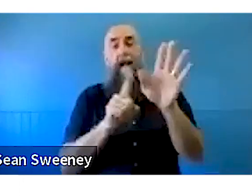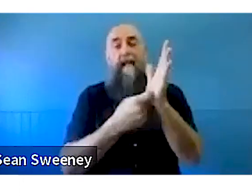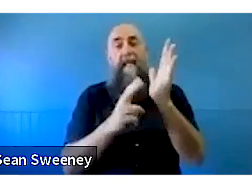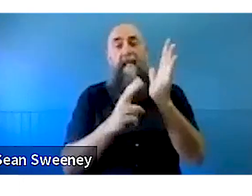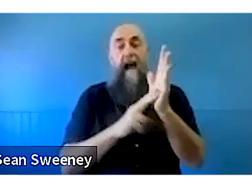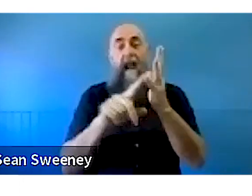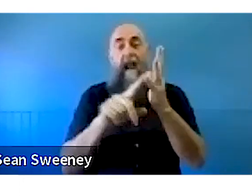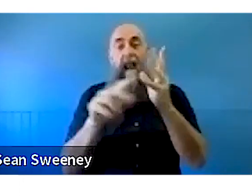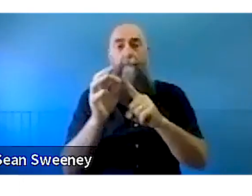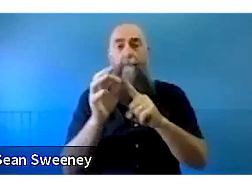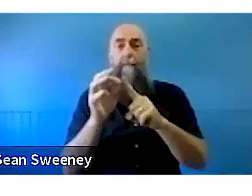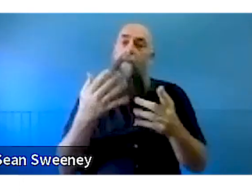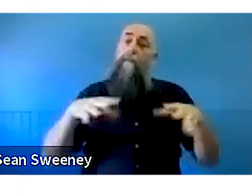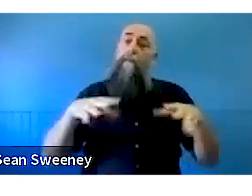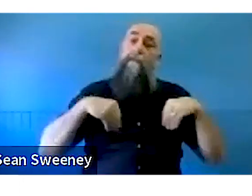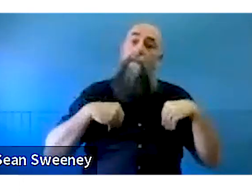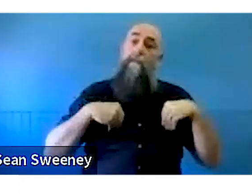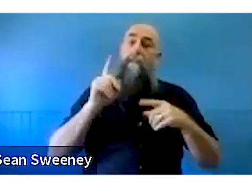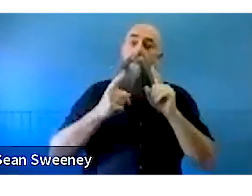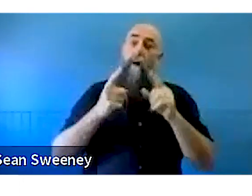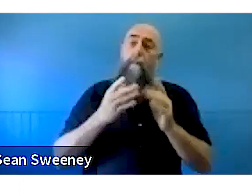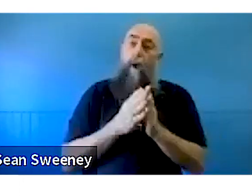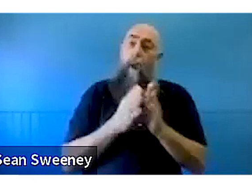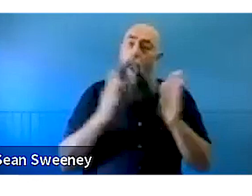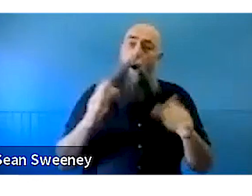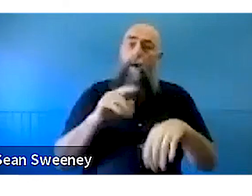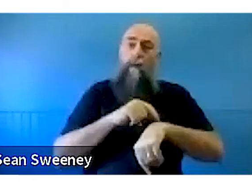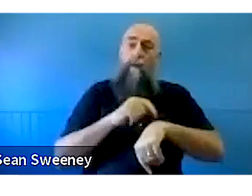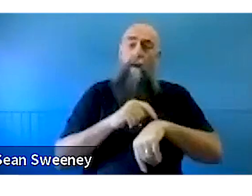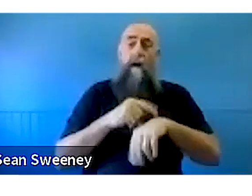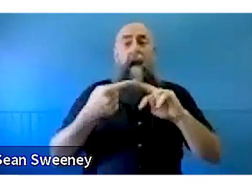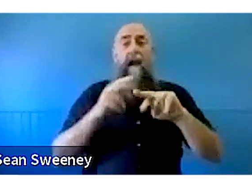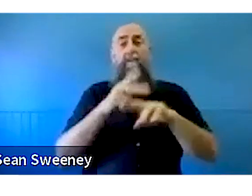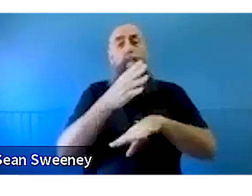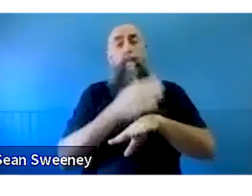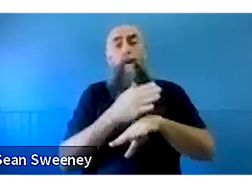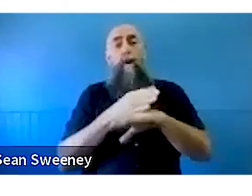If you are an organisation, and you are invited to a yarn up.